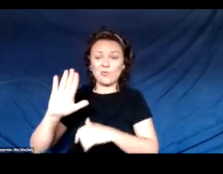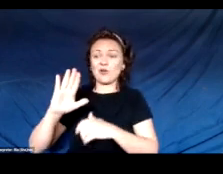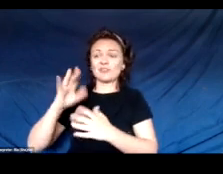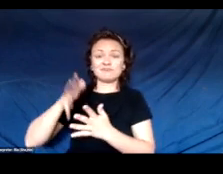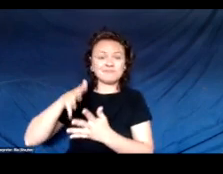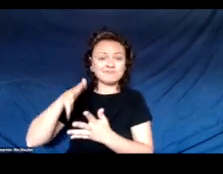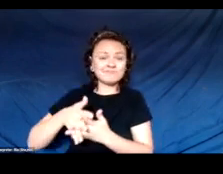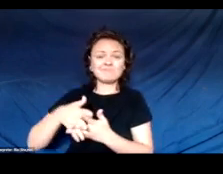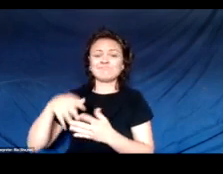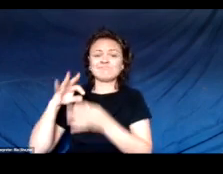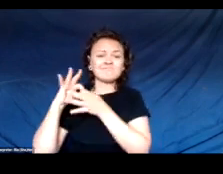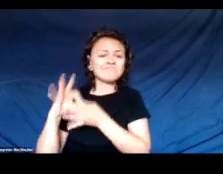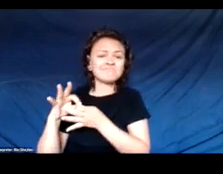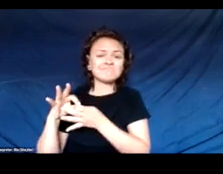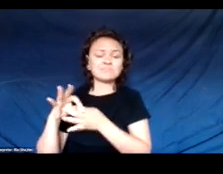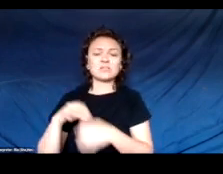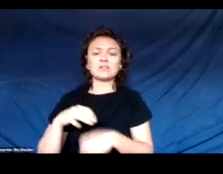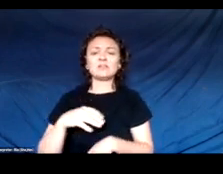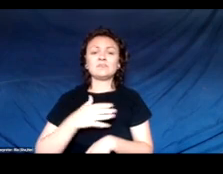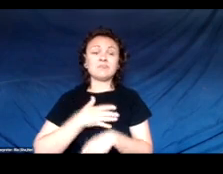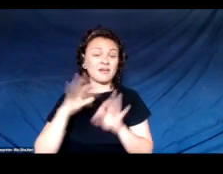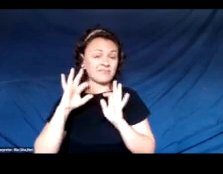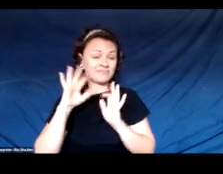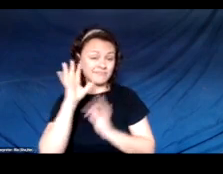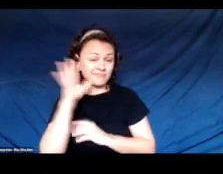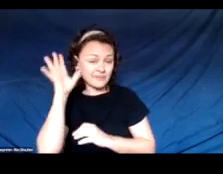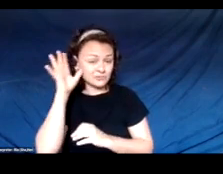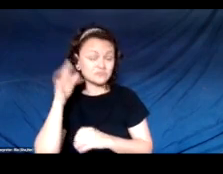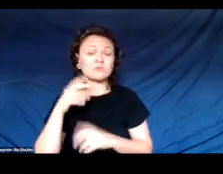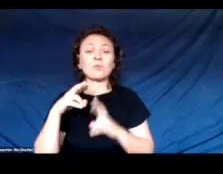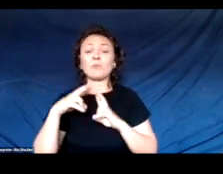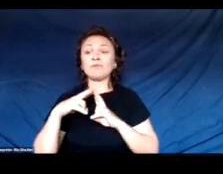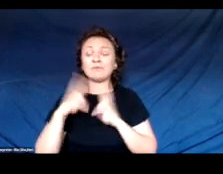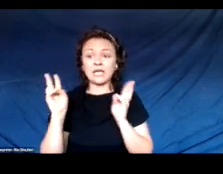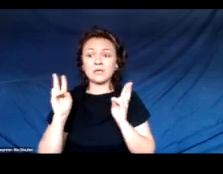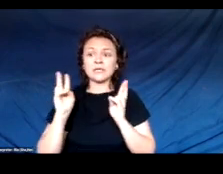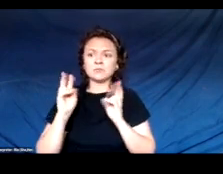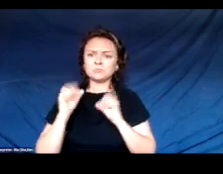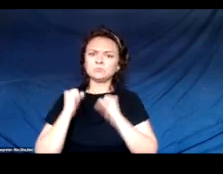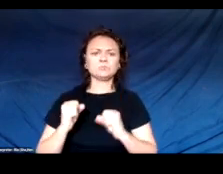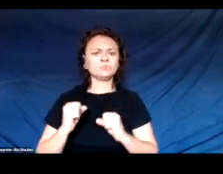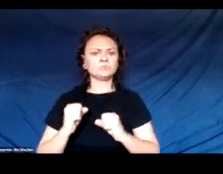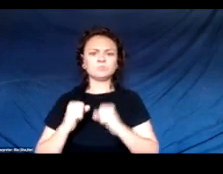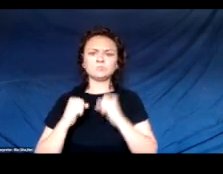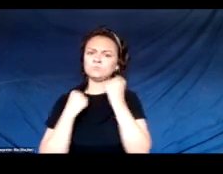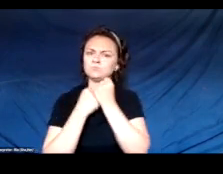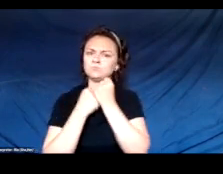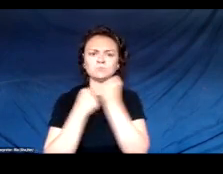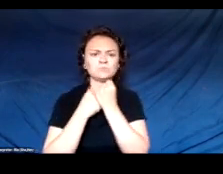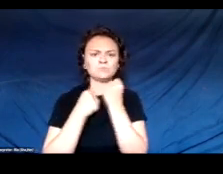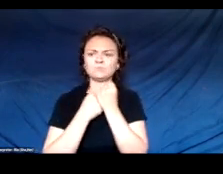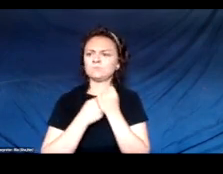My parents were adamant in us never forgetting our roots.